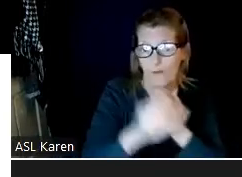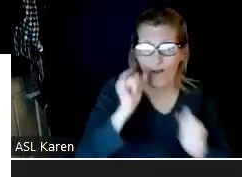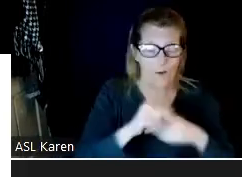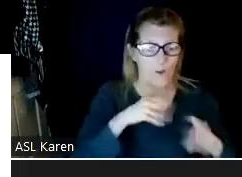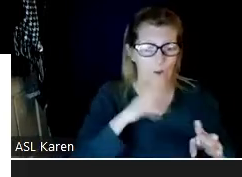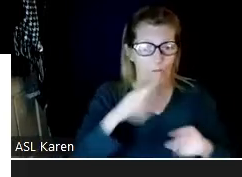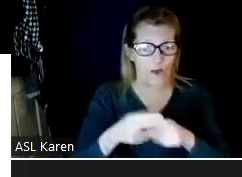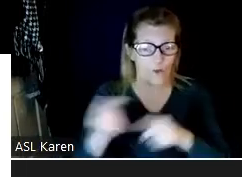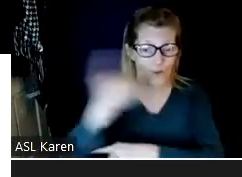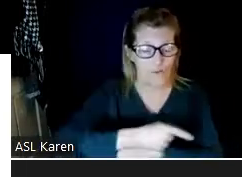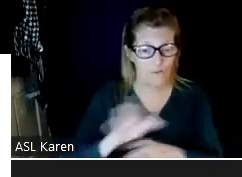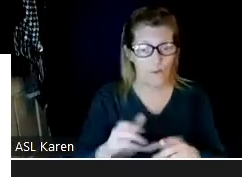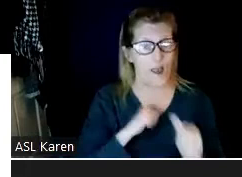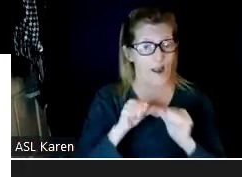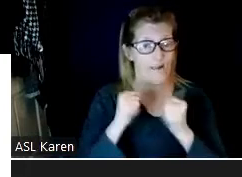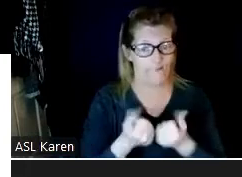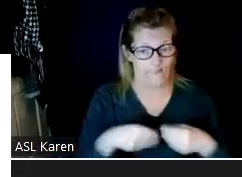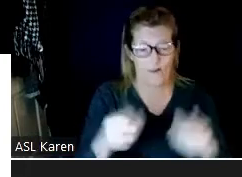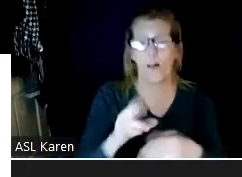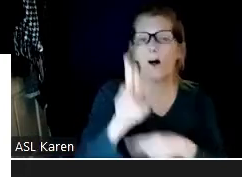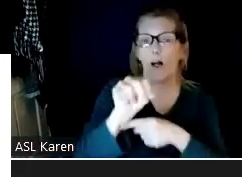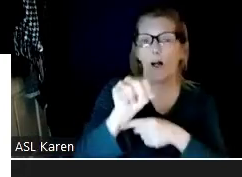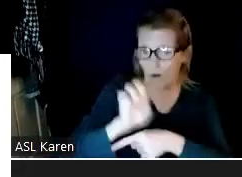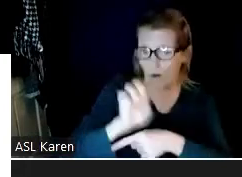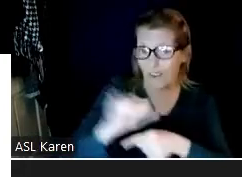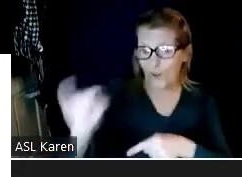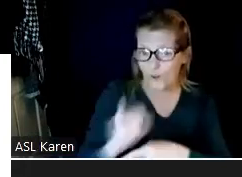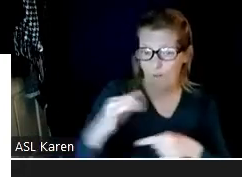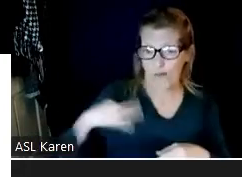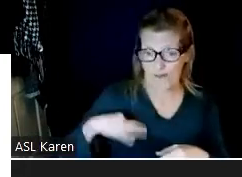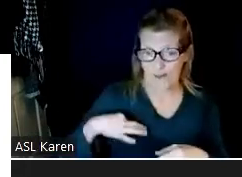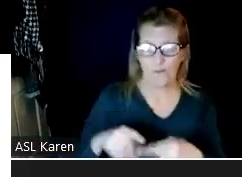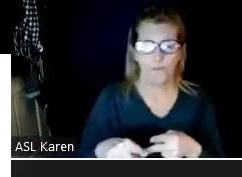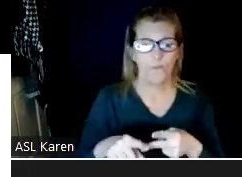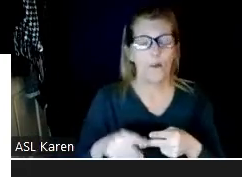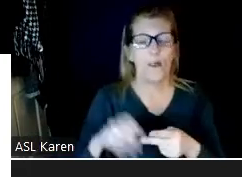15:12:57 Our agency provides unemployment insurance benefits that support economic stability